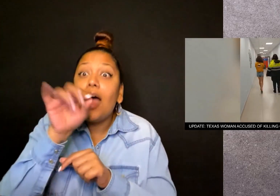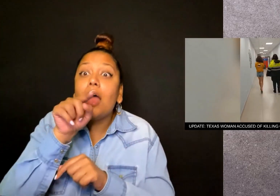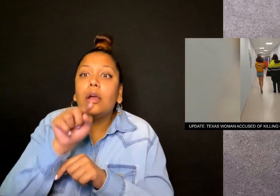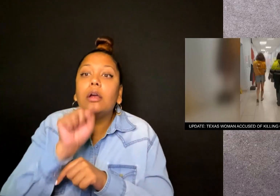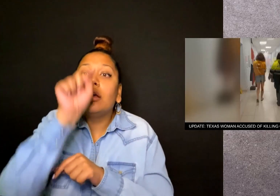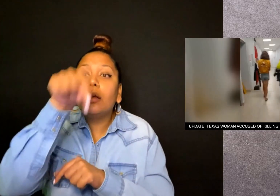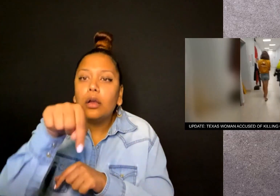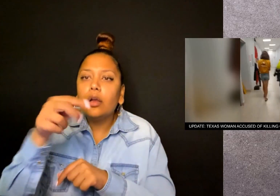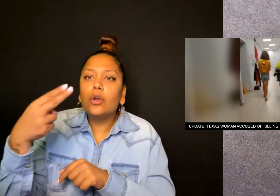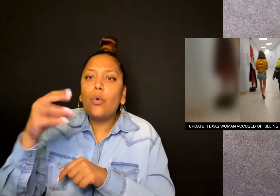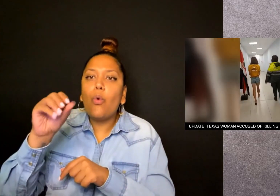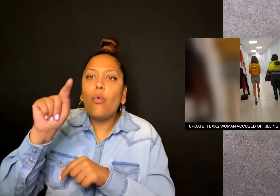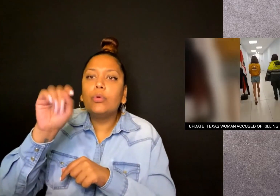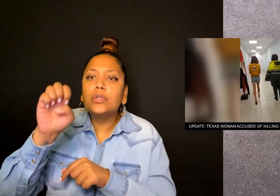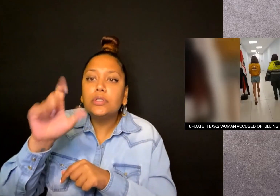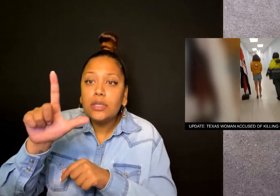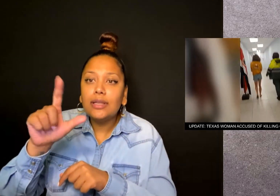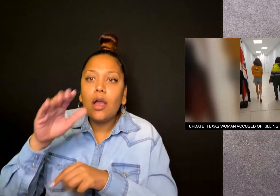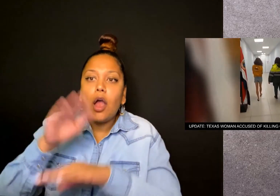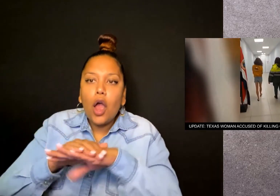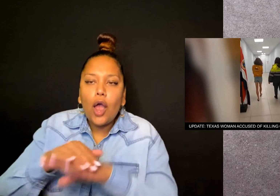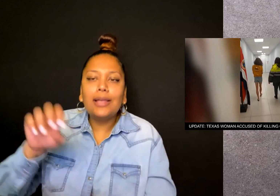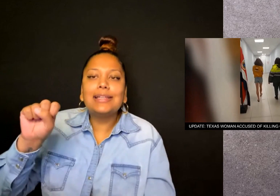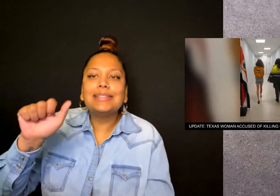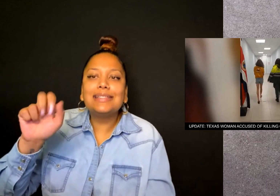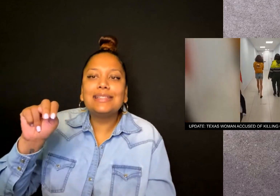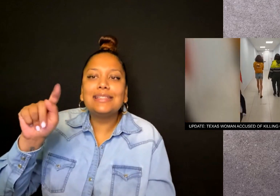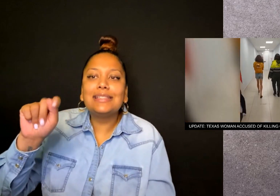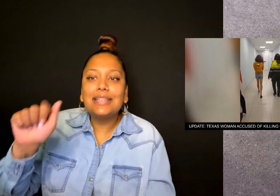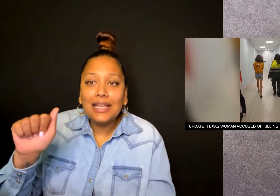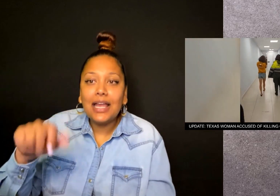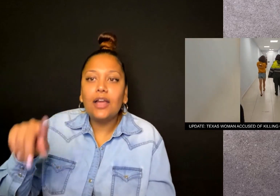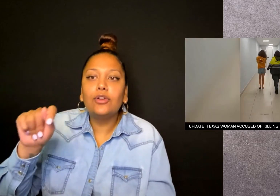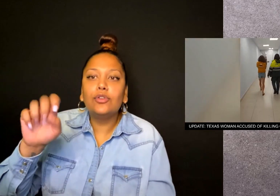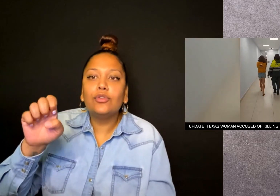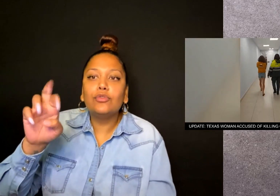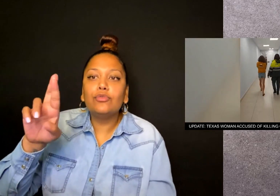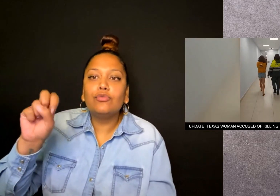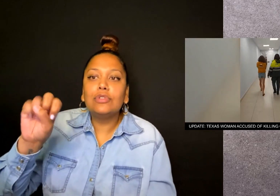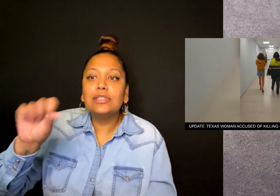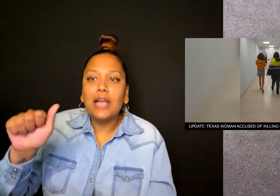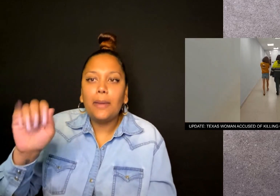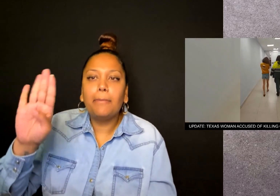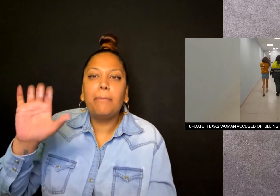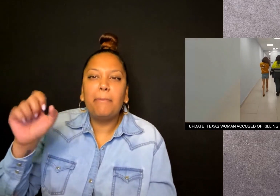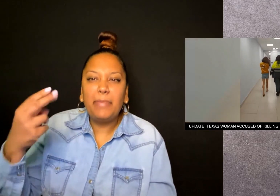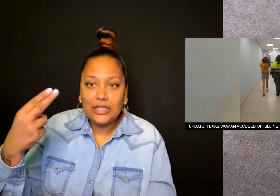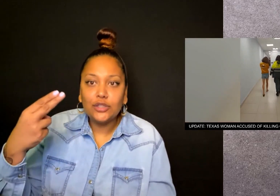agents tracked her down to a hostel on Santa Teresa Beach